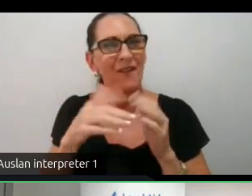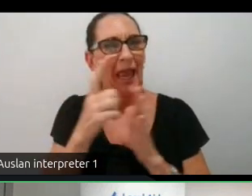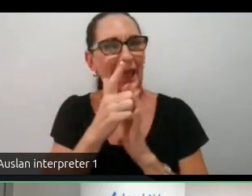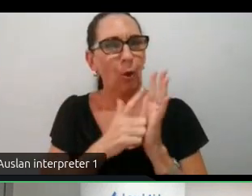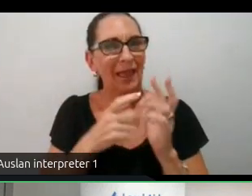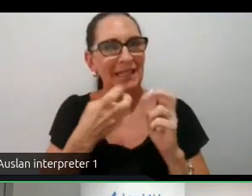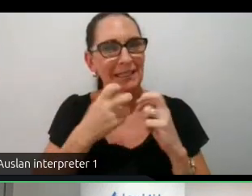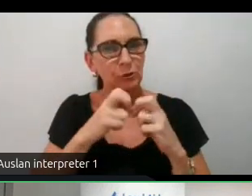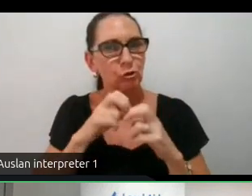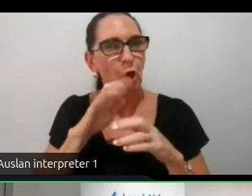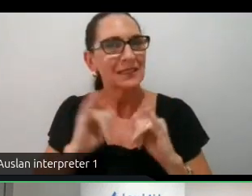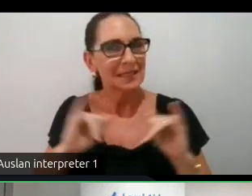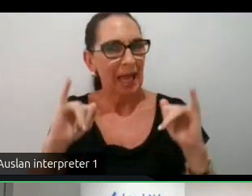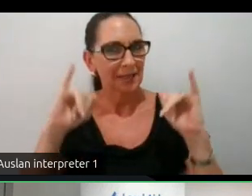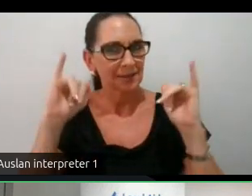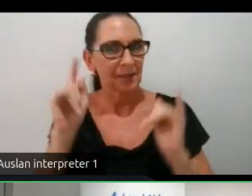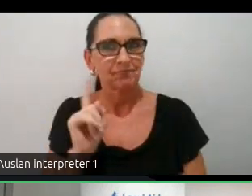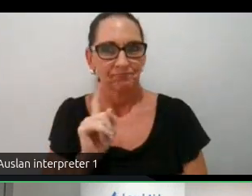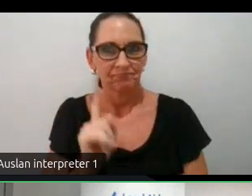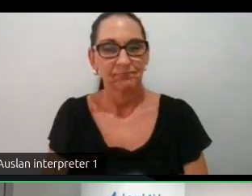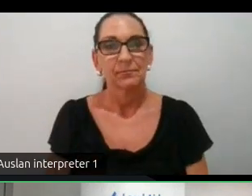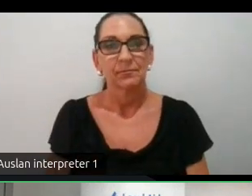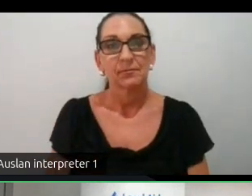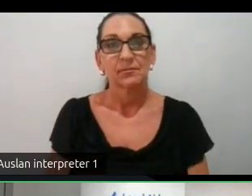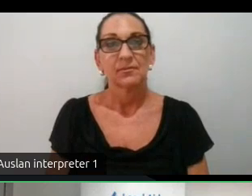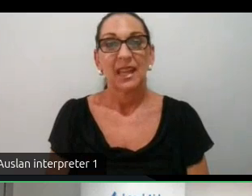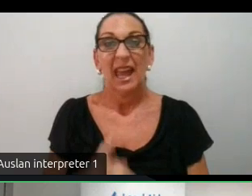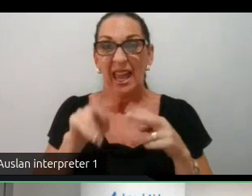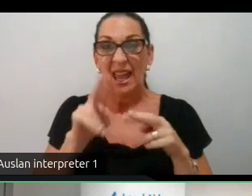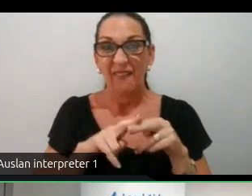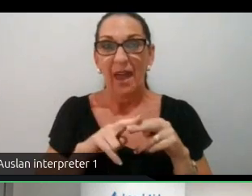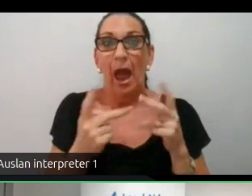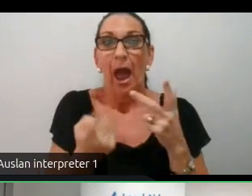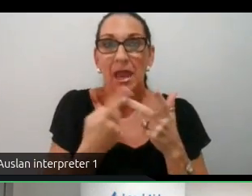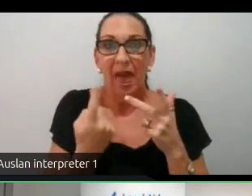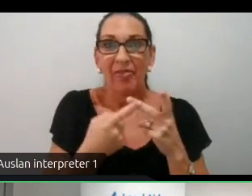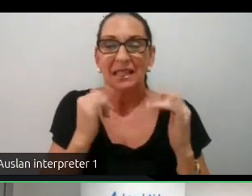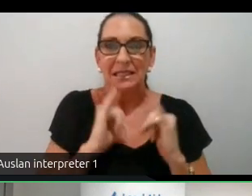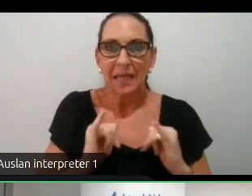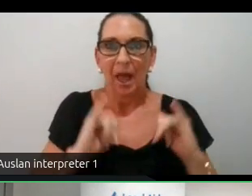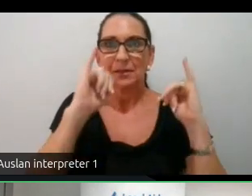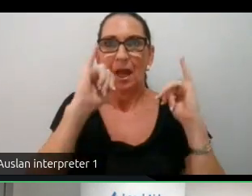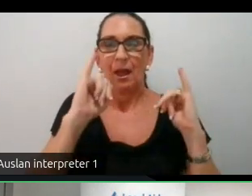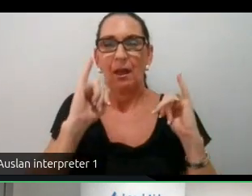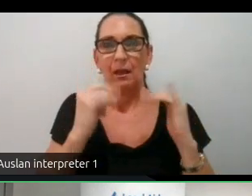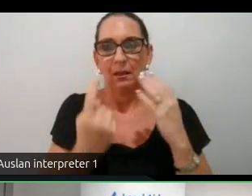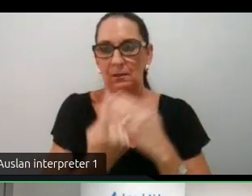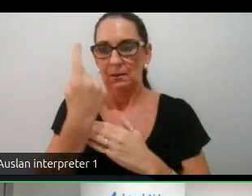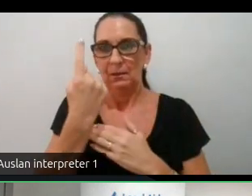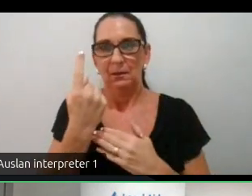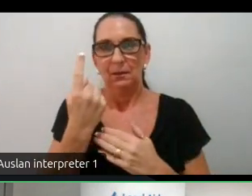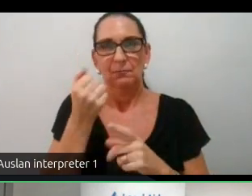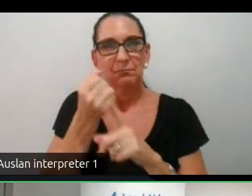issues have after the disaster? What about after another disaster has impacted the clients? What